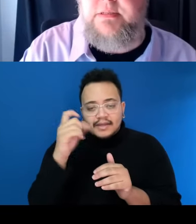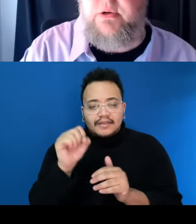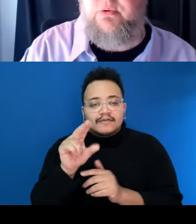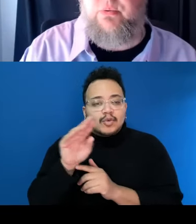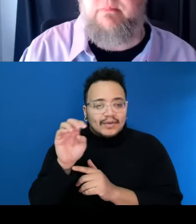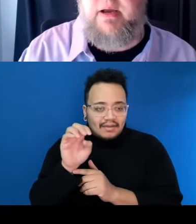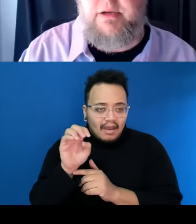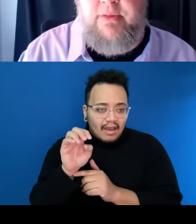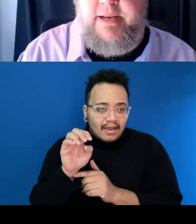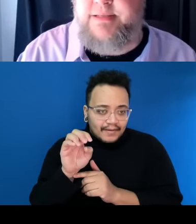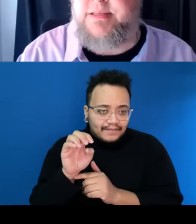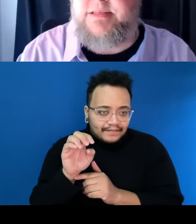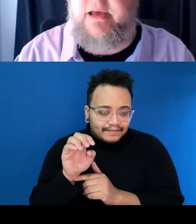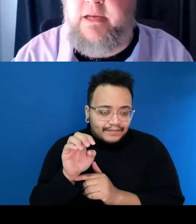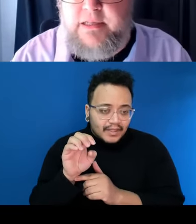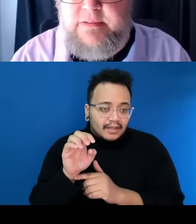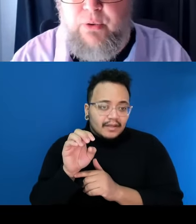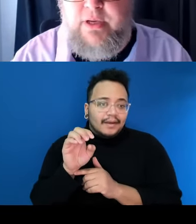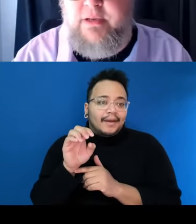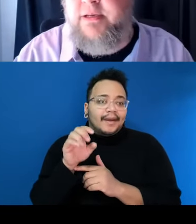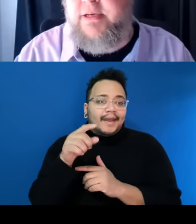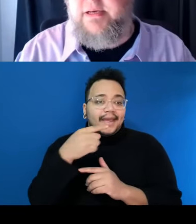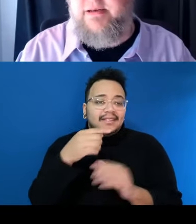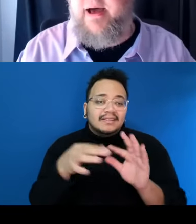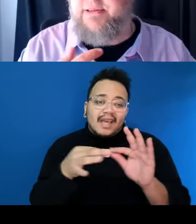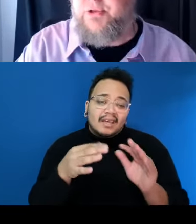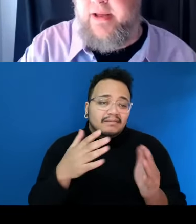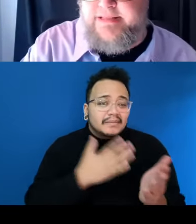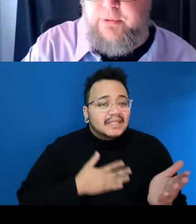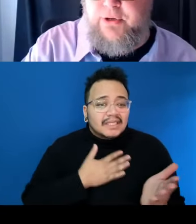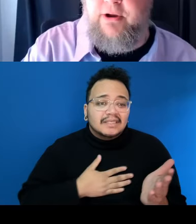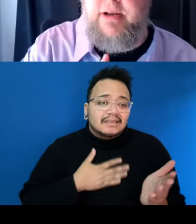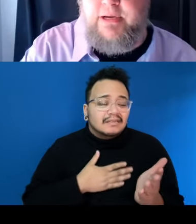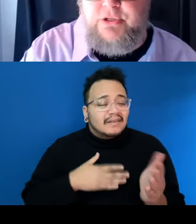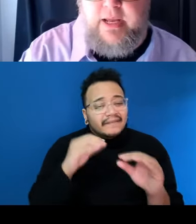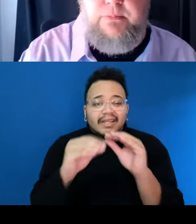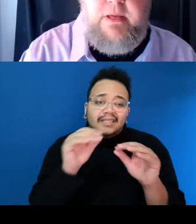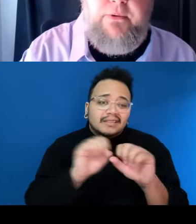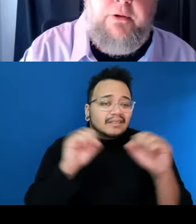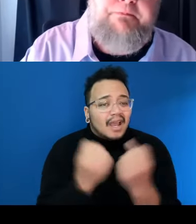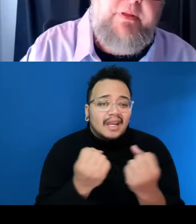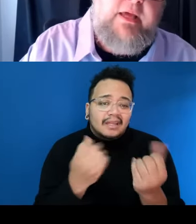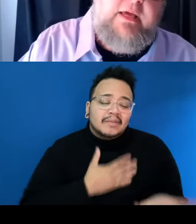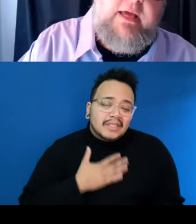So the reminder that it's society that's broken, not the trans community or not trans people